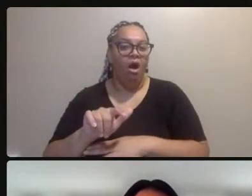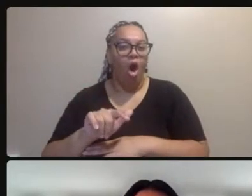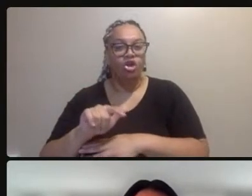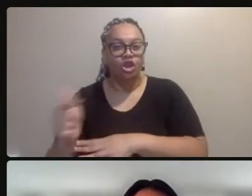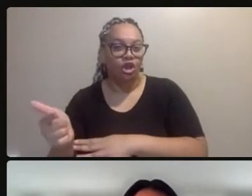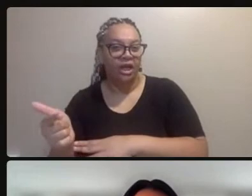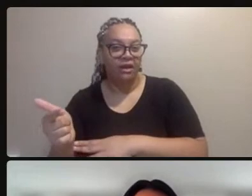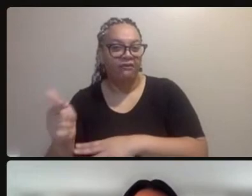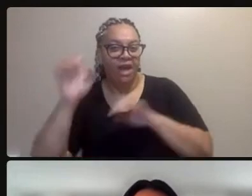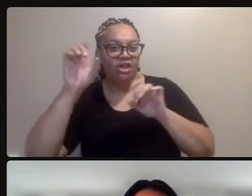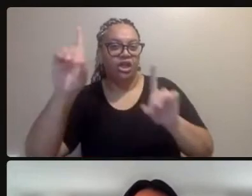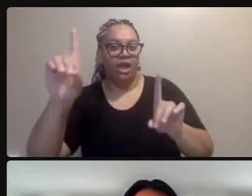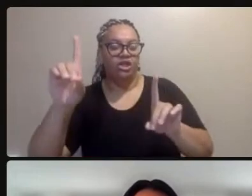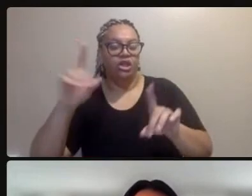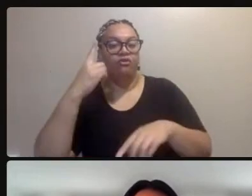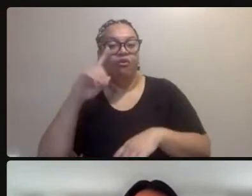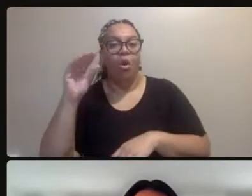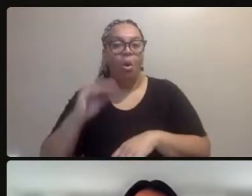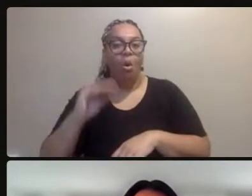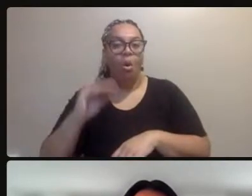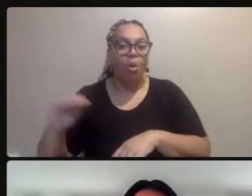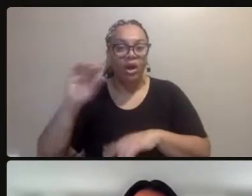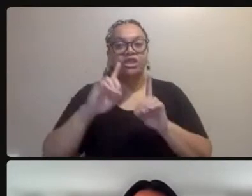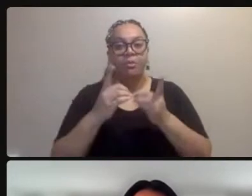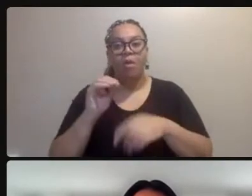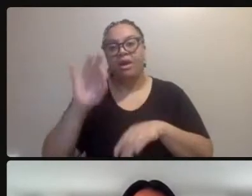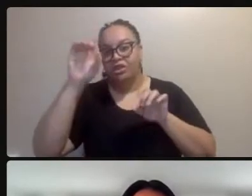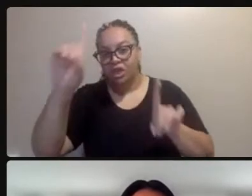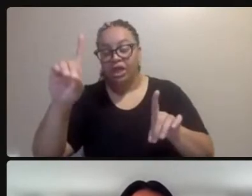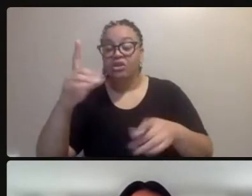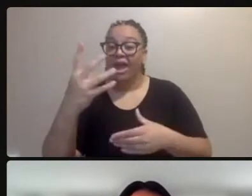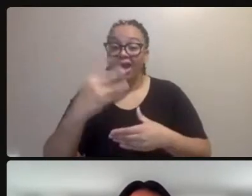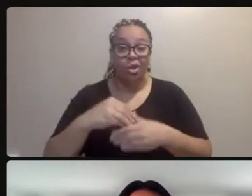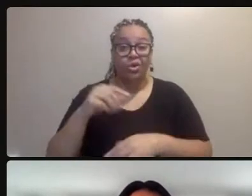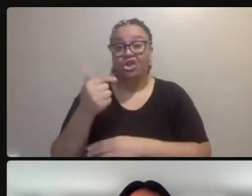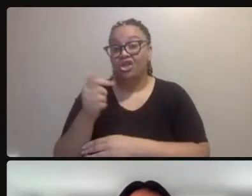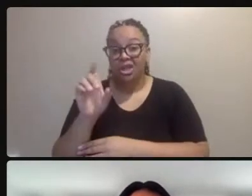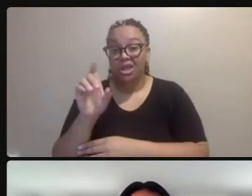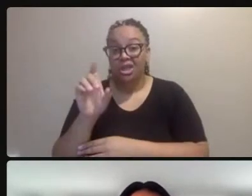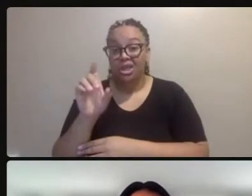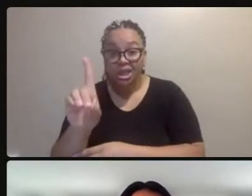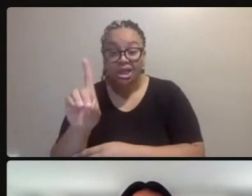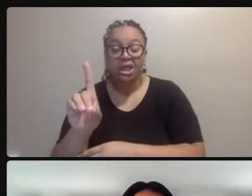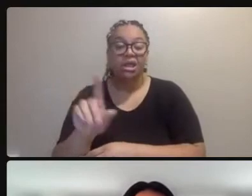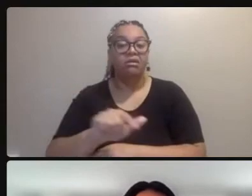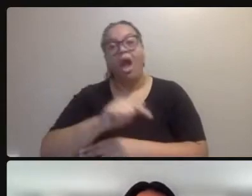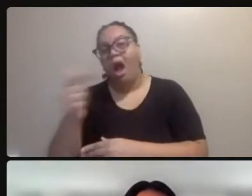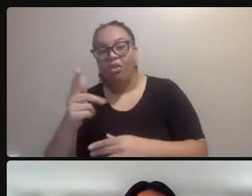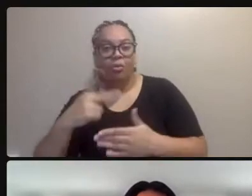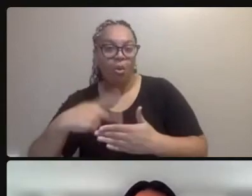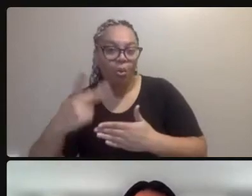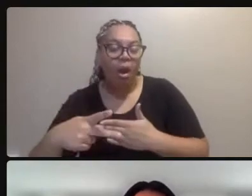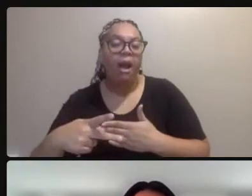ELEMENTARY NIGHT EXCUSE ME